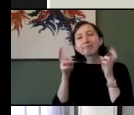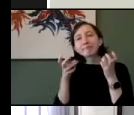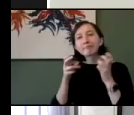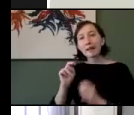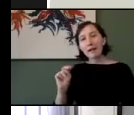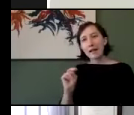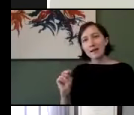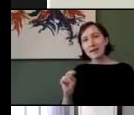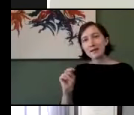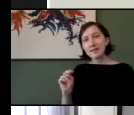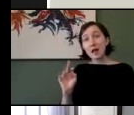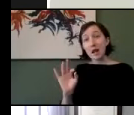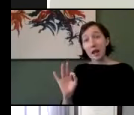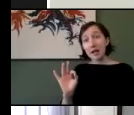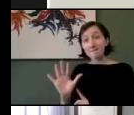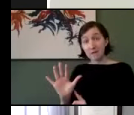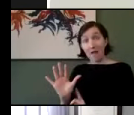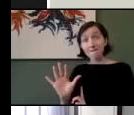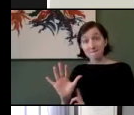You may prefer using a disposable mask